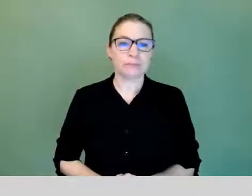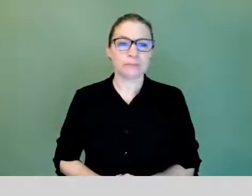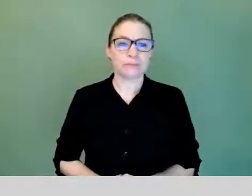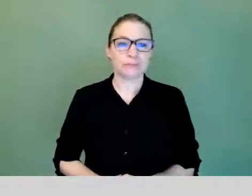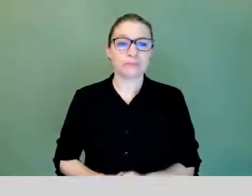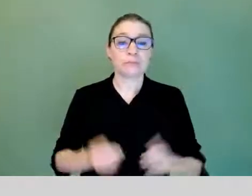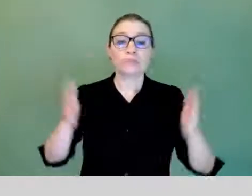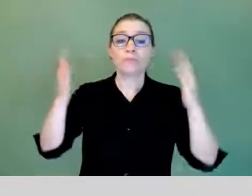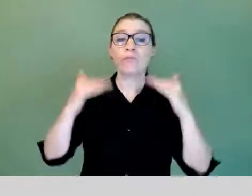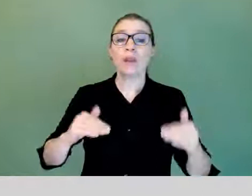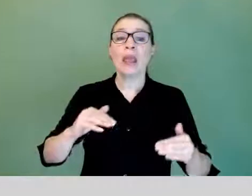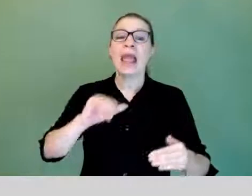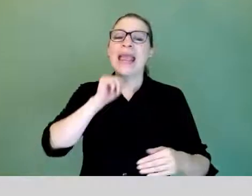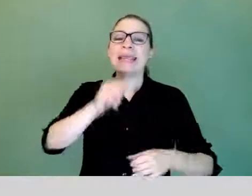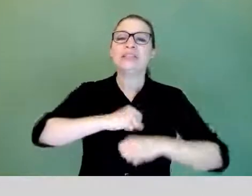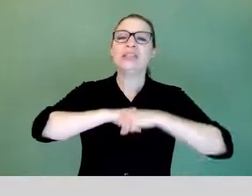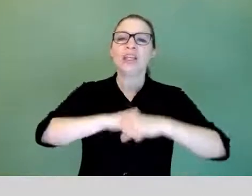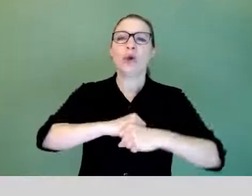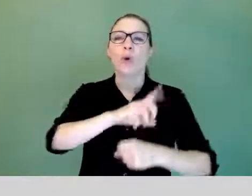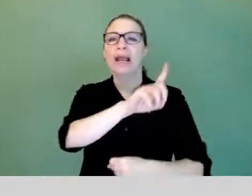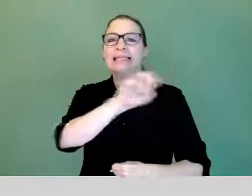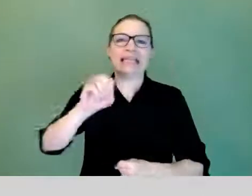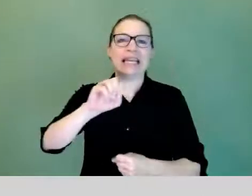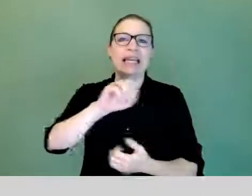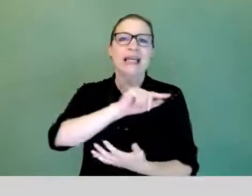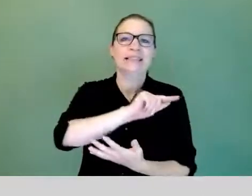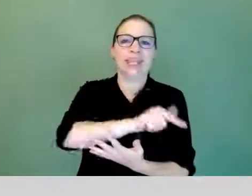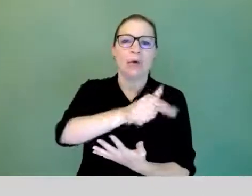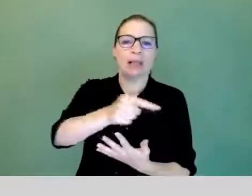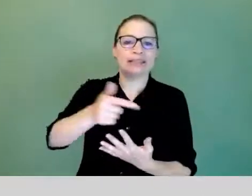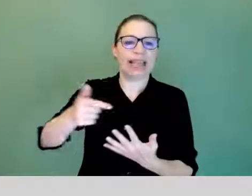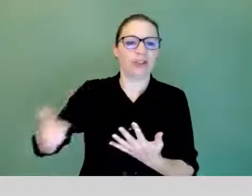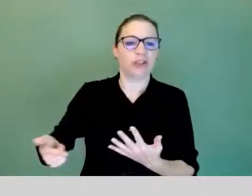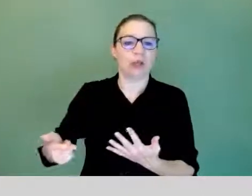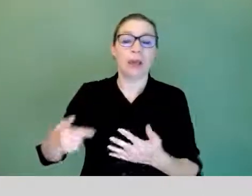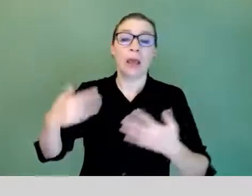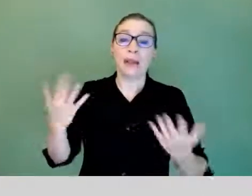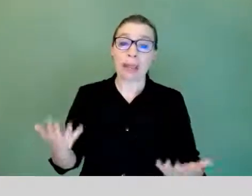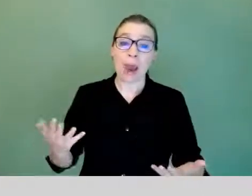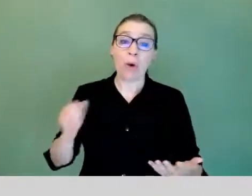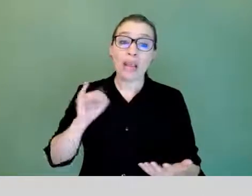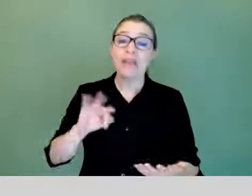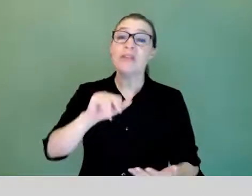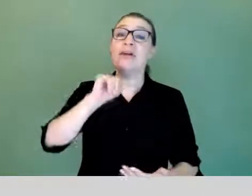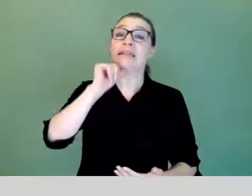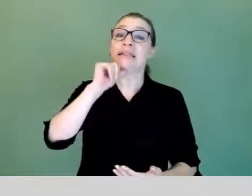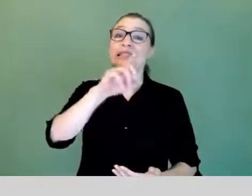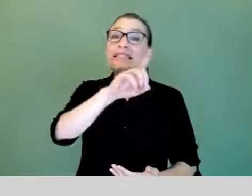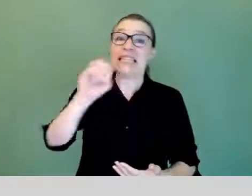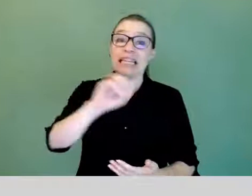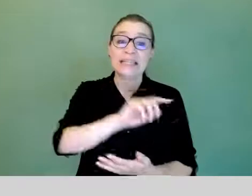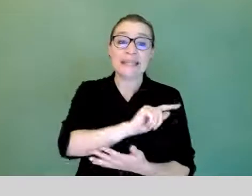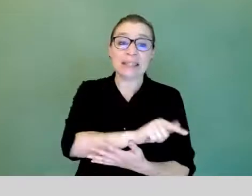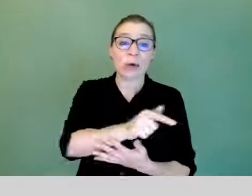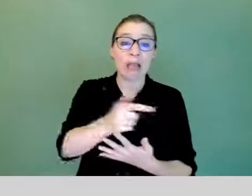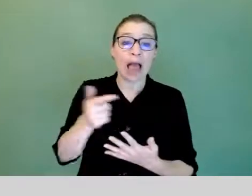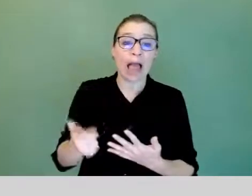So insecure deserialization. Now applications and APIs will be vulnerable If they deserialize hostile or tampered objects